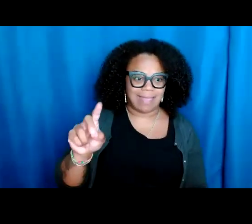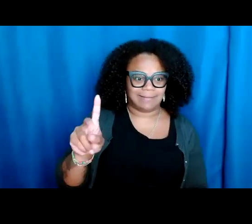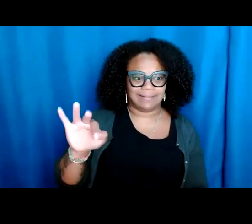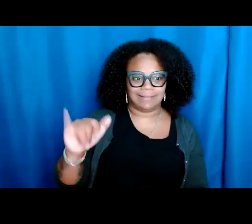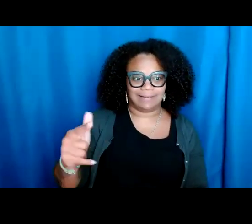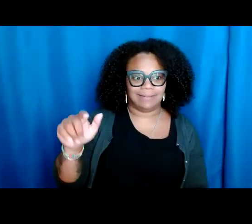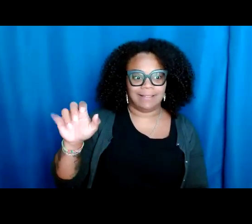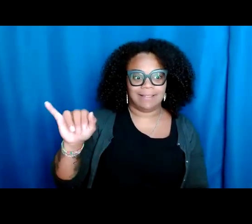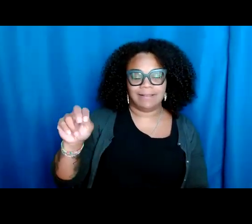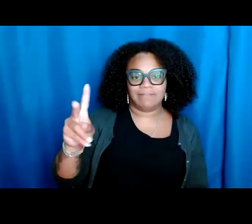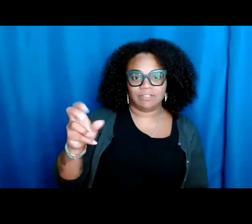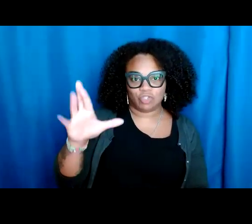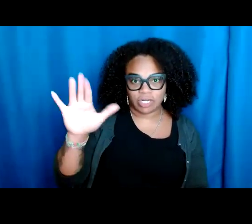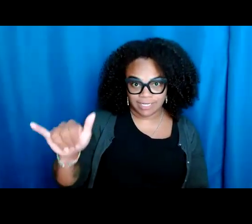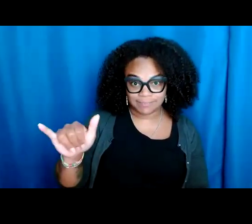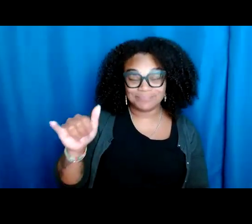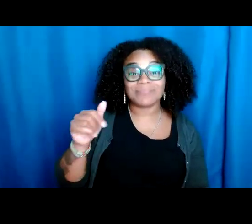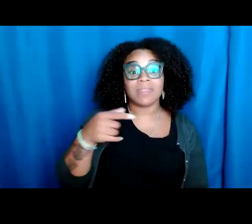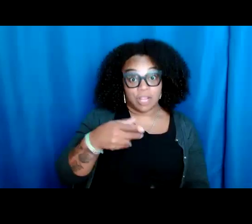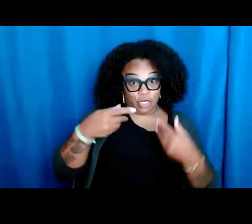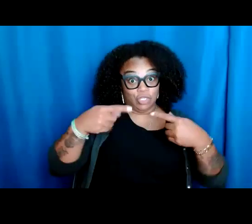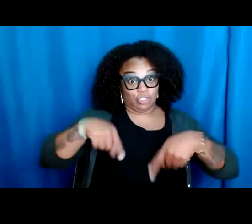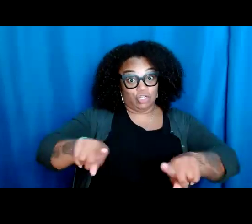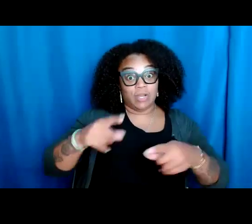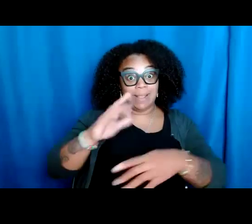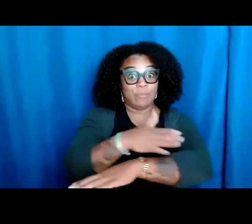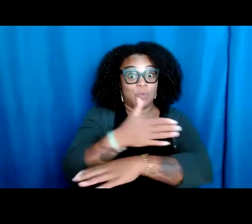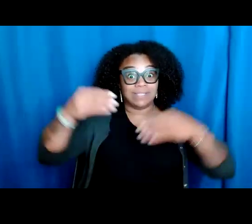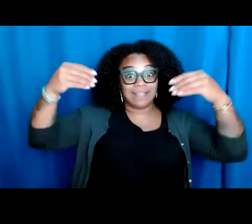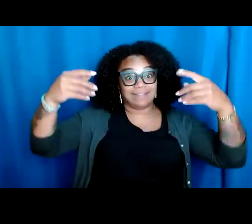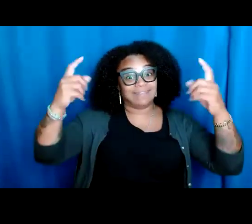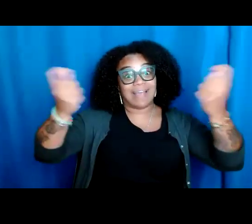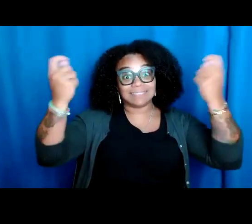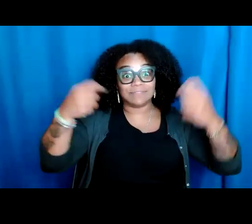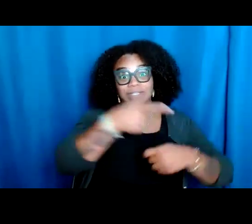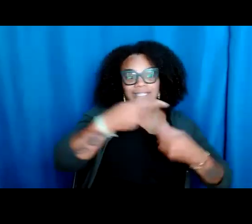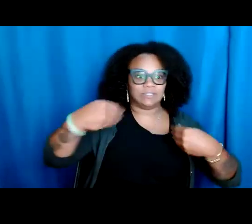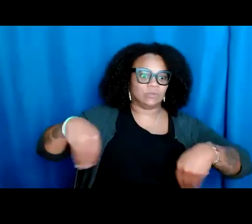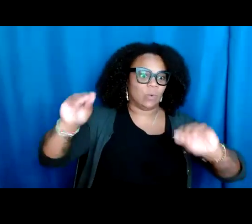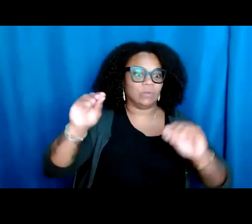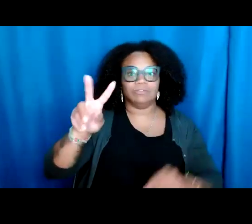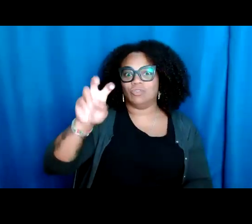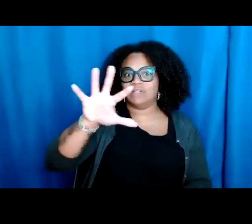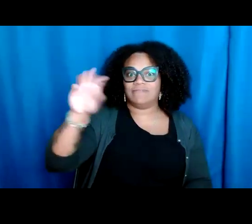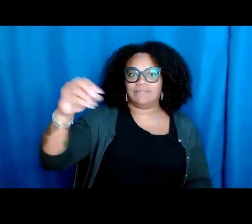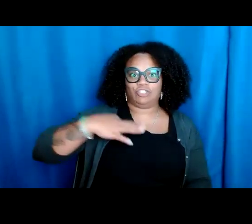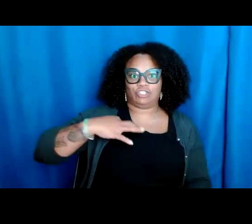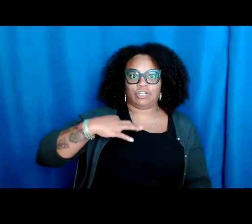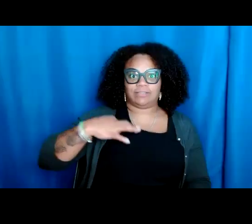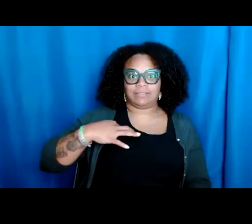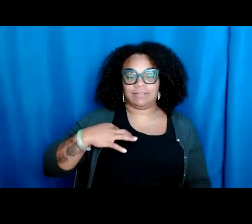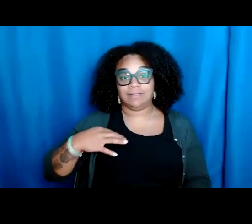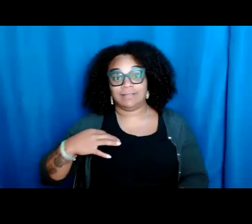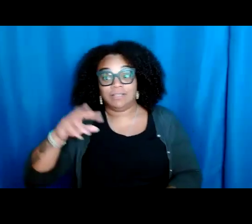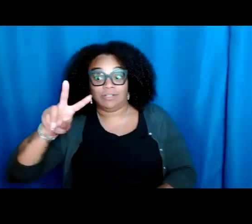At the festival Joe sold 250 of his t-shirts, and he had 250 remaining.